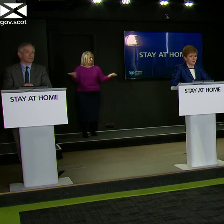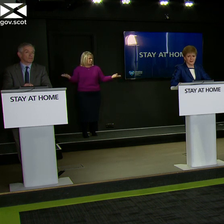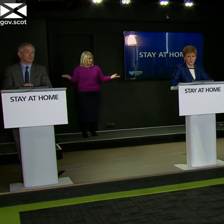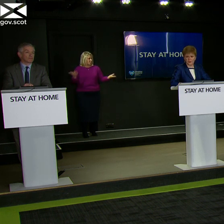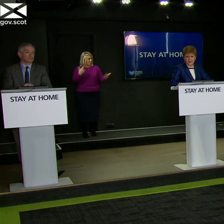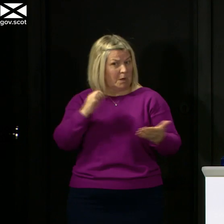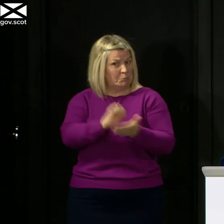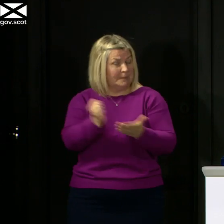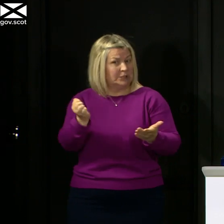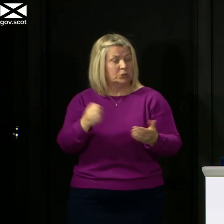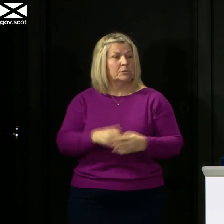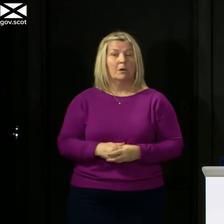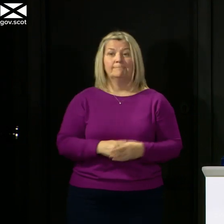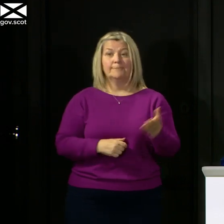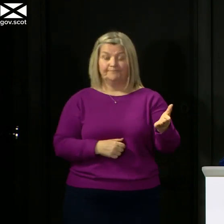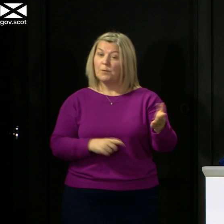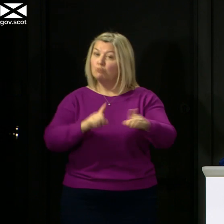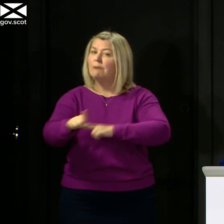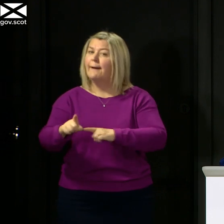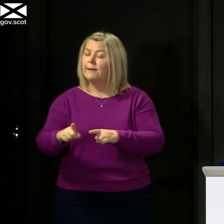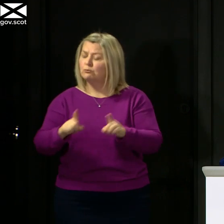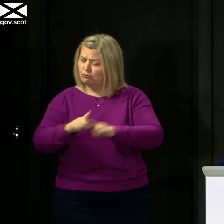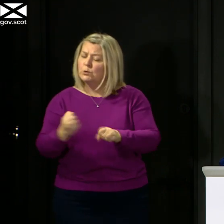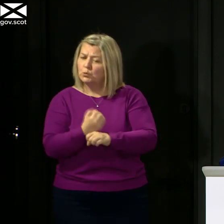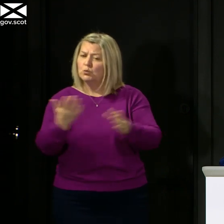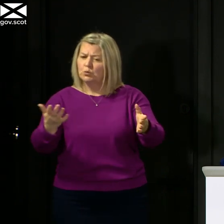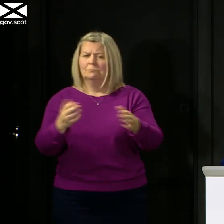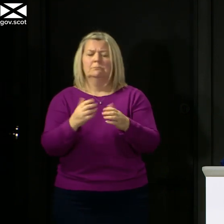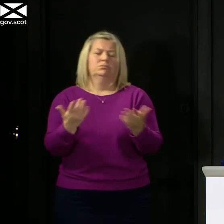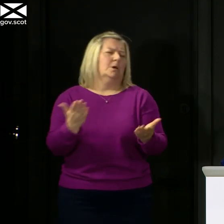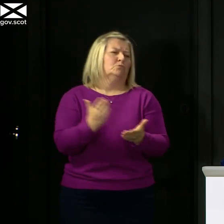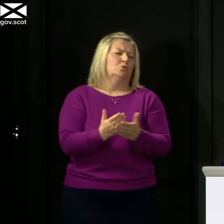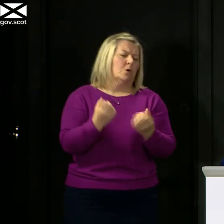I think we are trying to do that. I mean, as you will appreciate, it is quite technical,